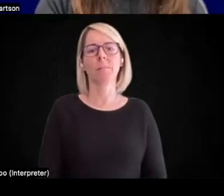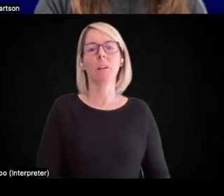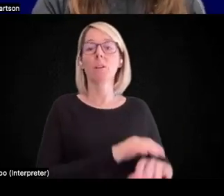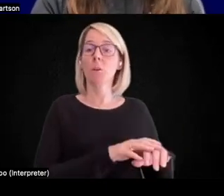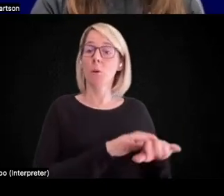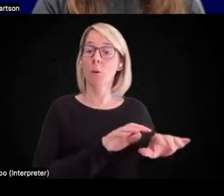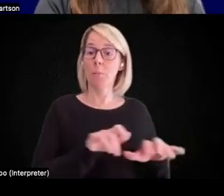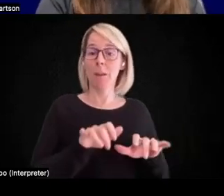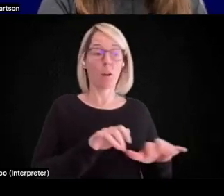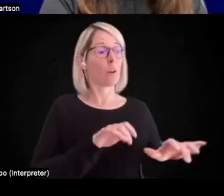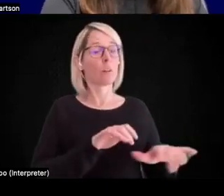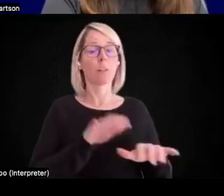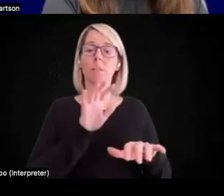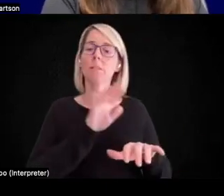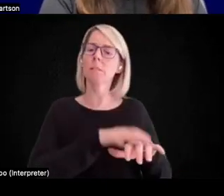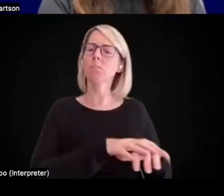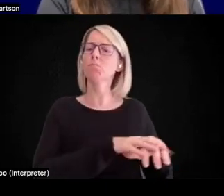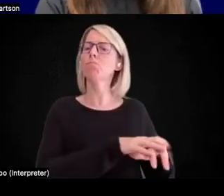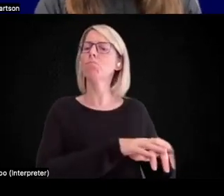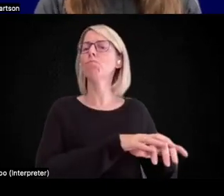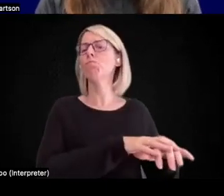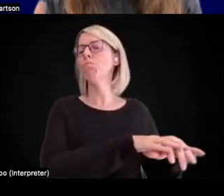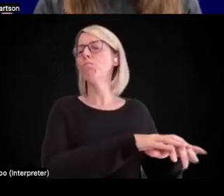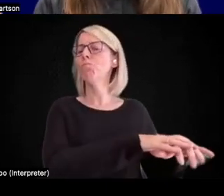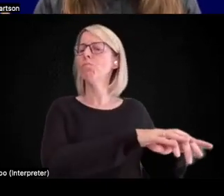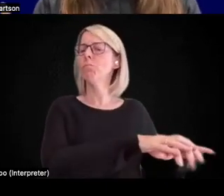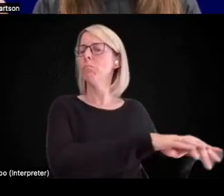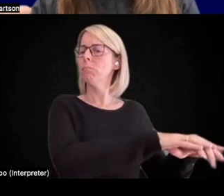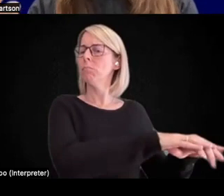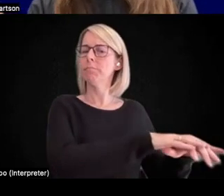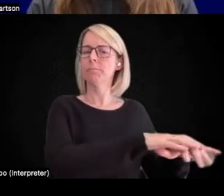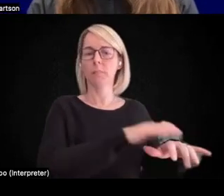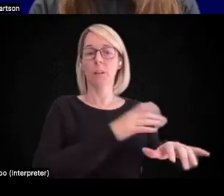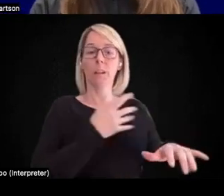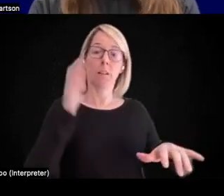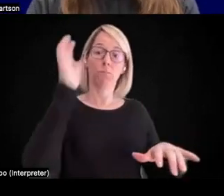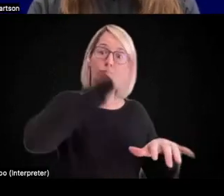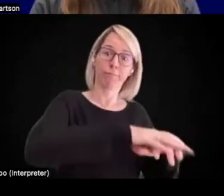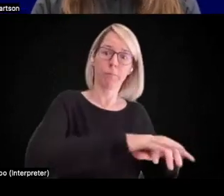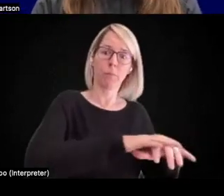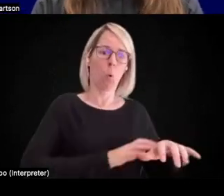the communication partner's hand moves along very gently. It doesn't interfere. It's just